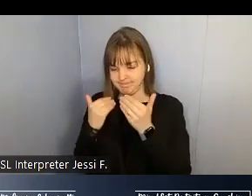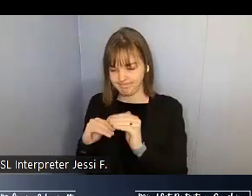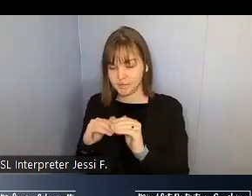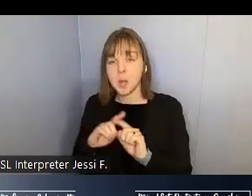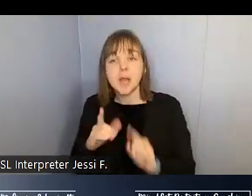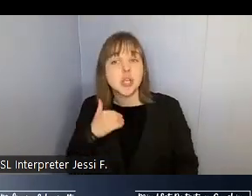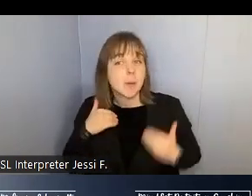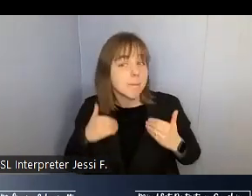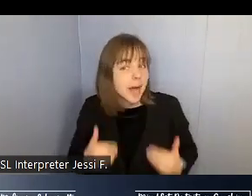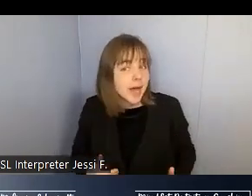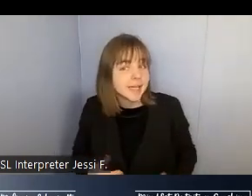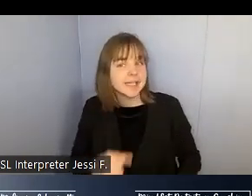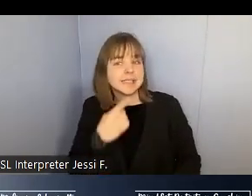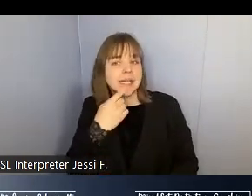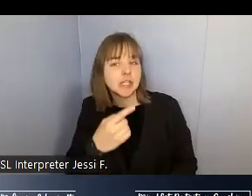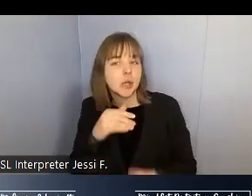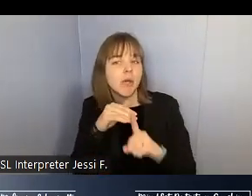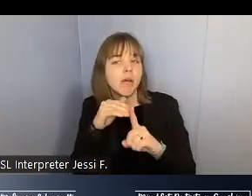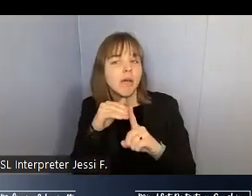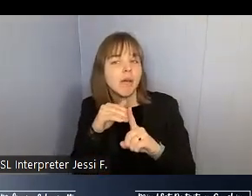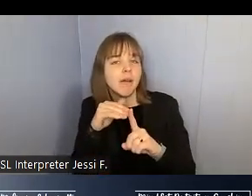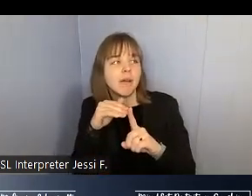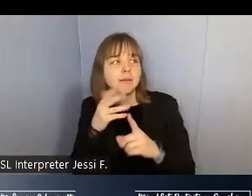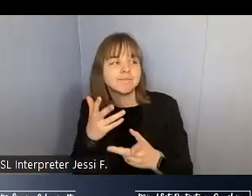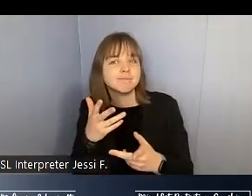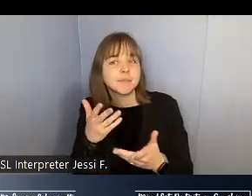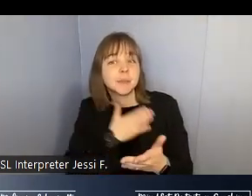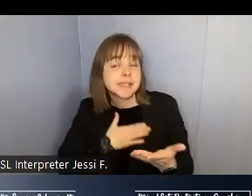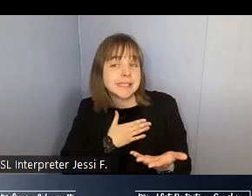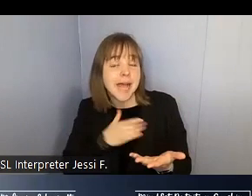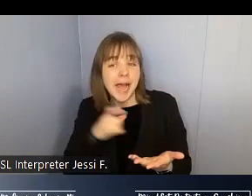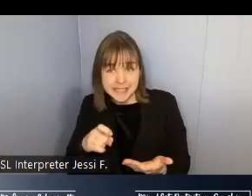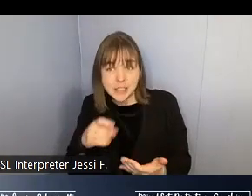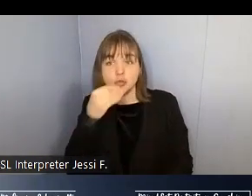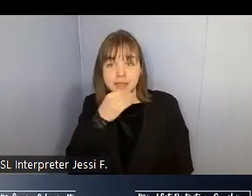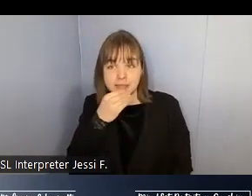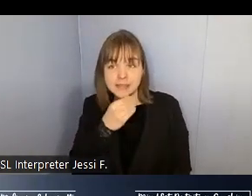At first, it's nudging you gently, like, please feed me. It's making you really hungry.